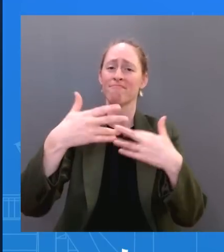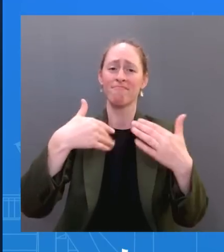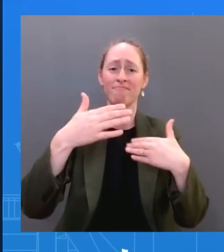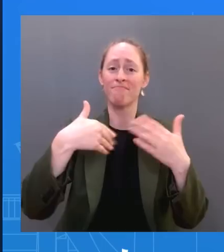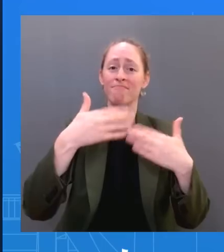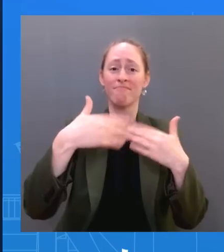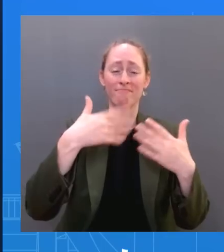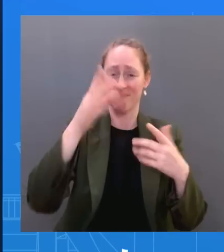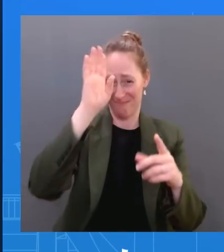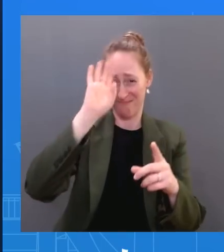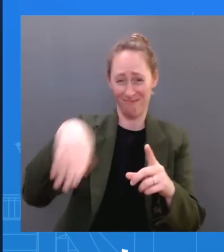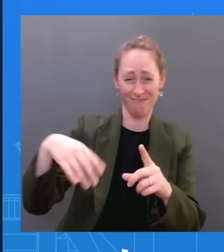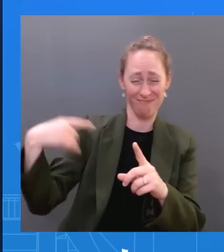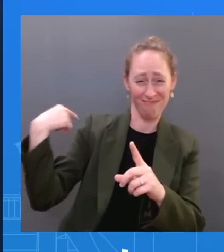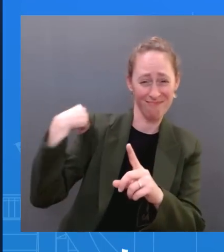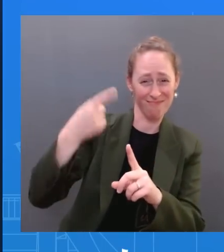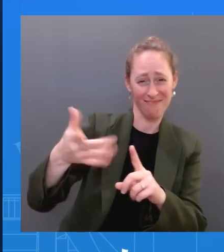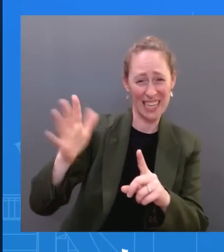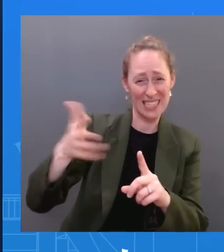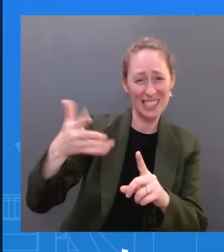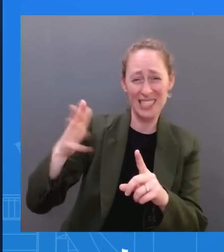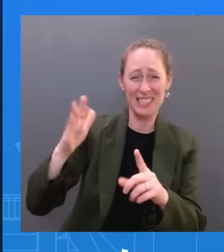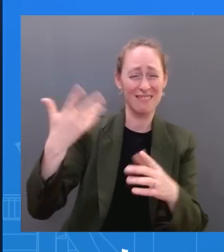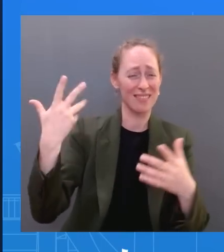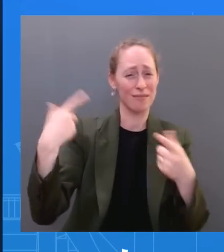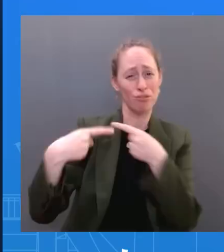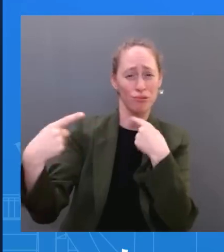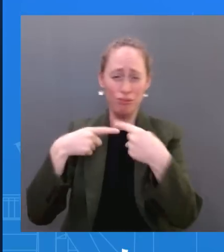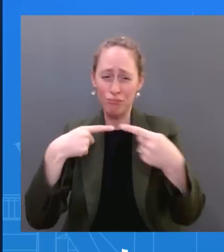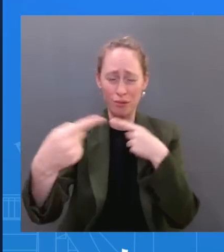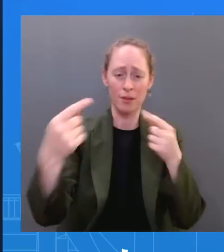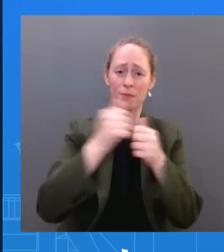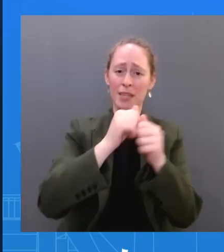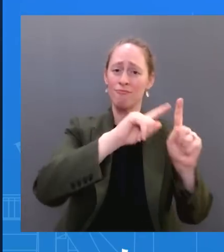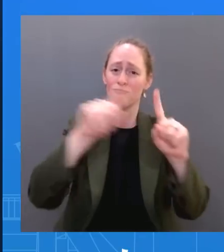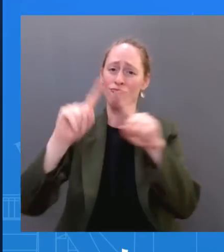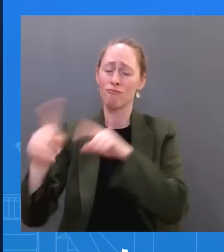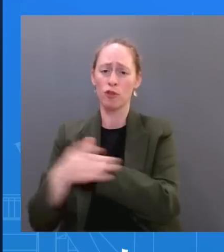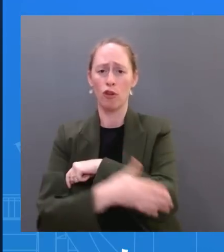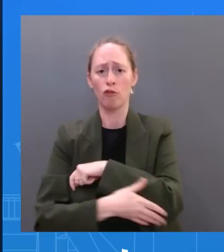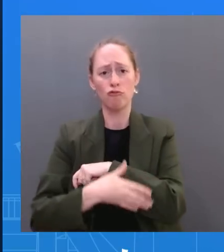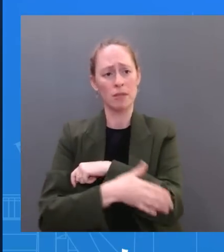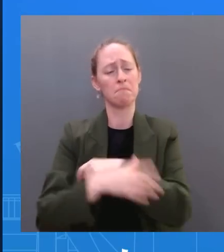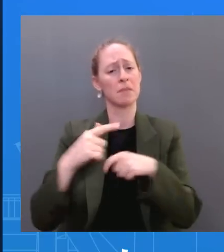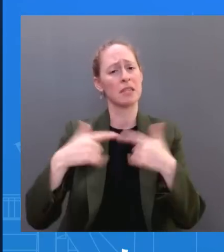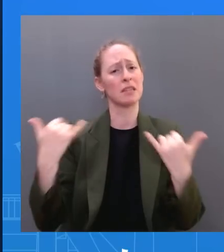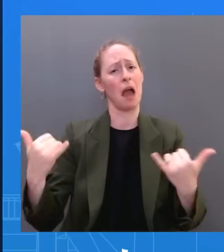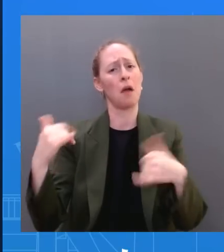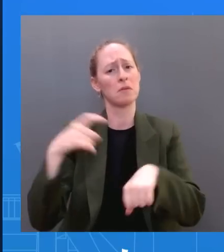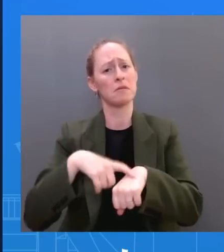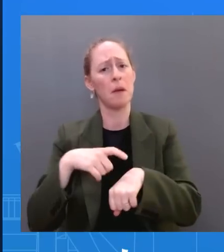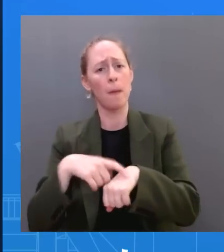We are clear-eyed that the region remains full of challenges and threats from Iran, from terrorist groups